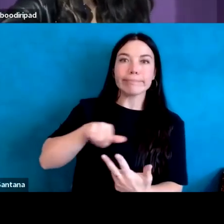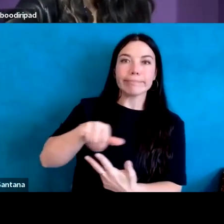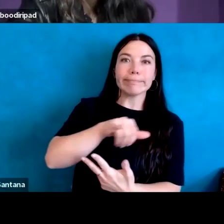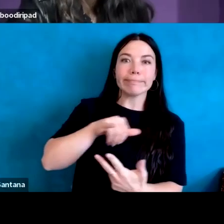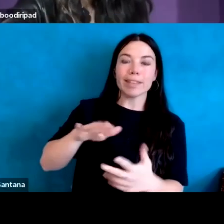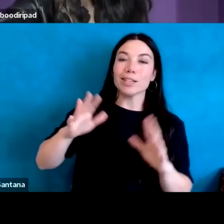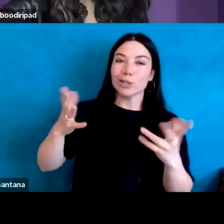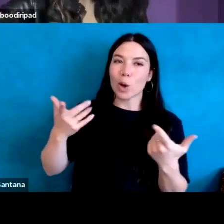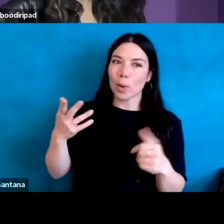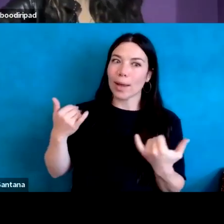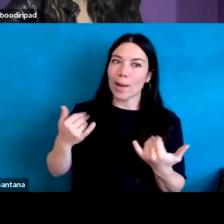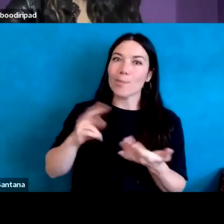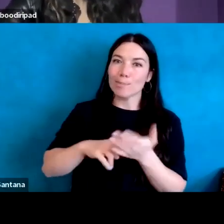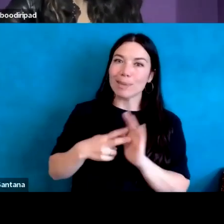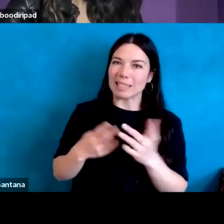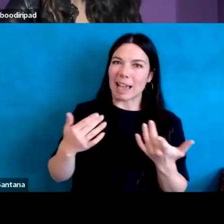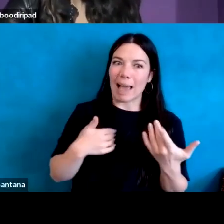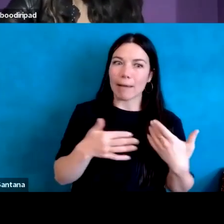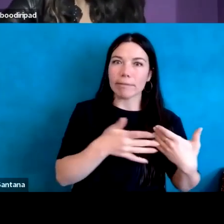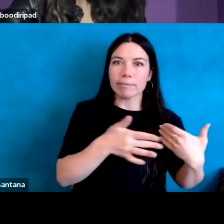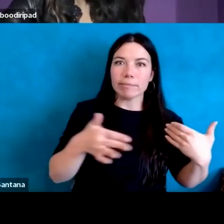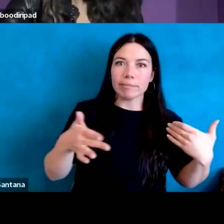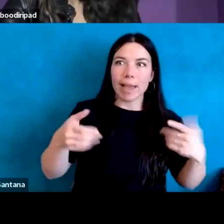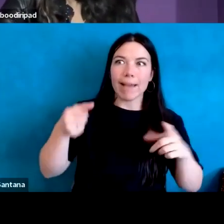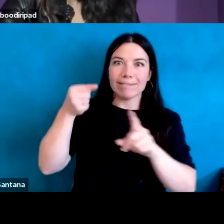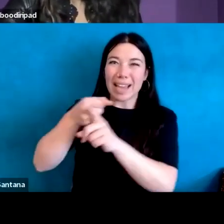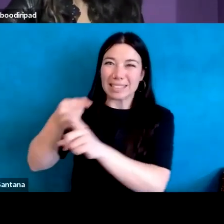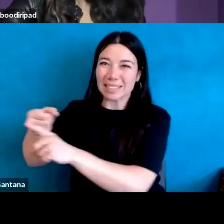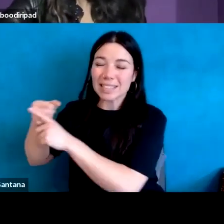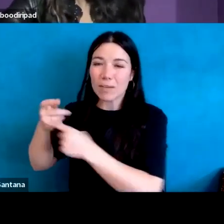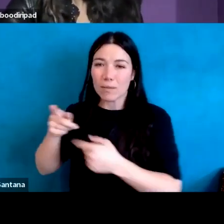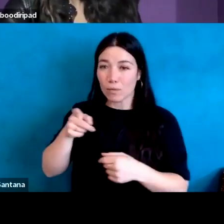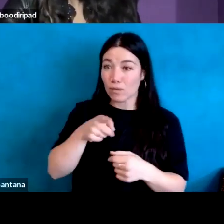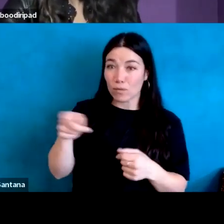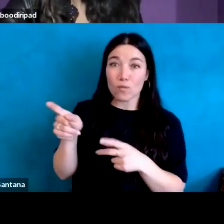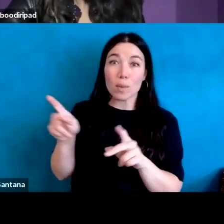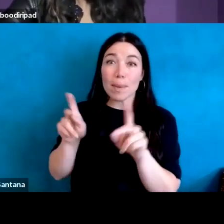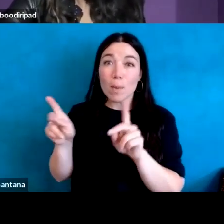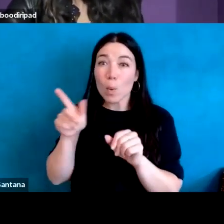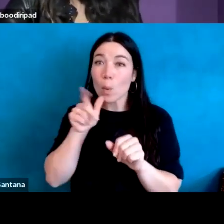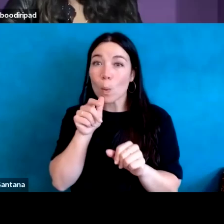Right? So the, the people who begin the fields,